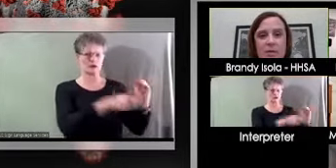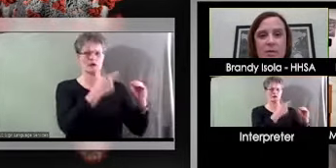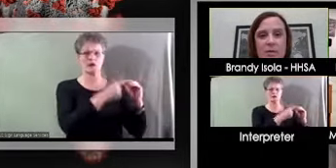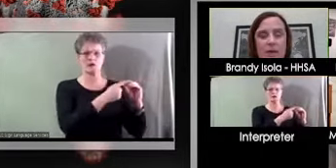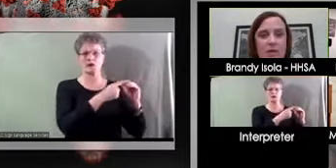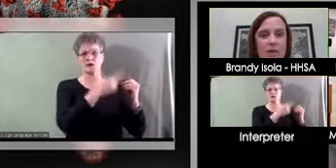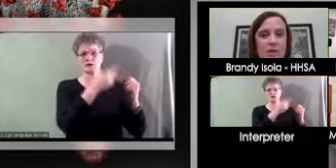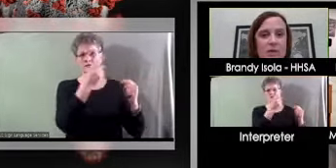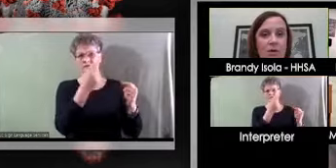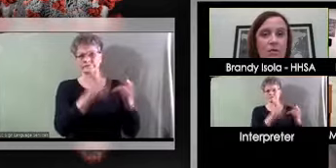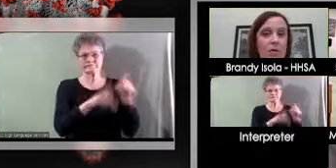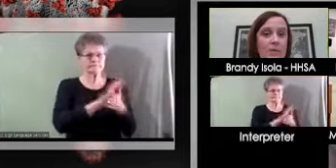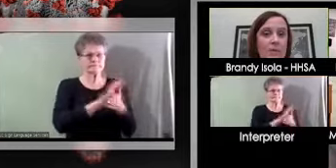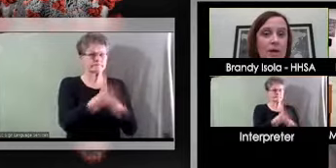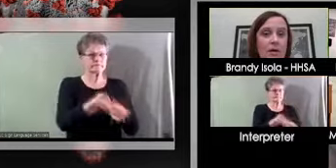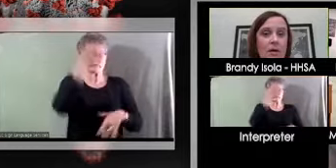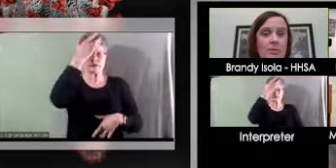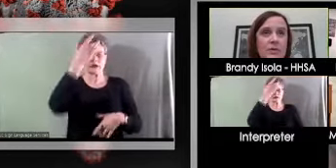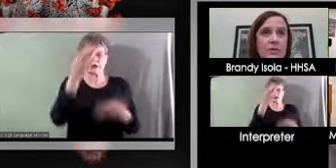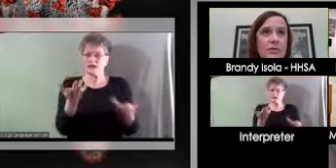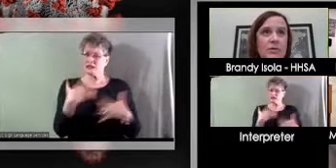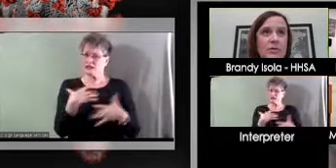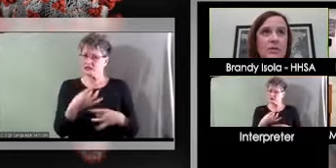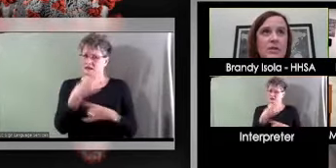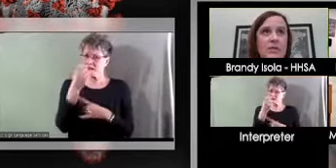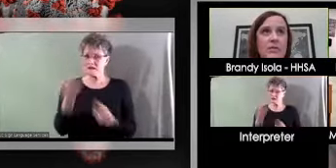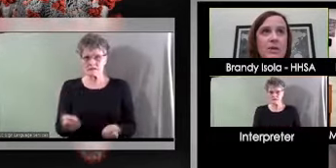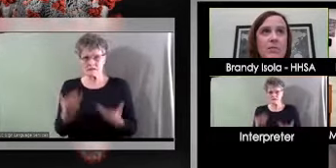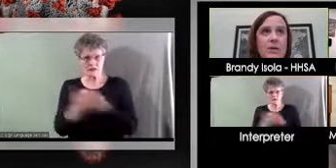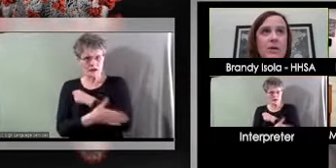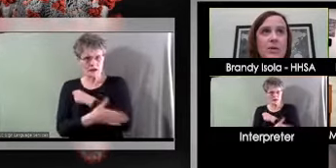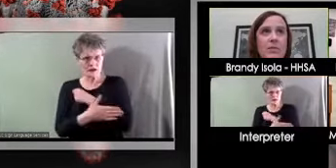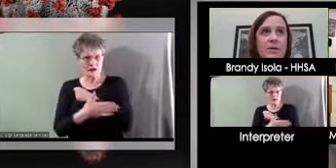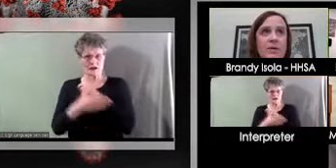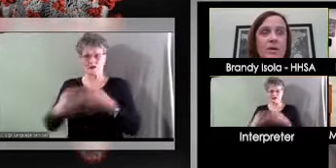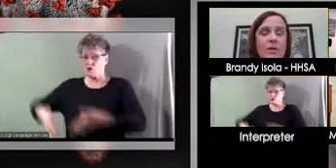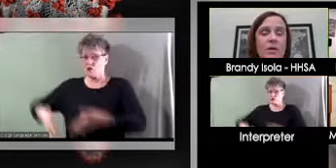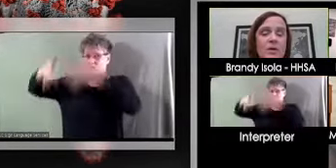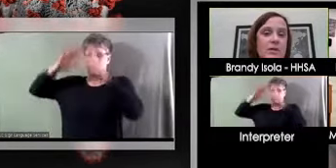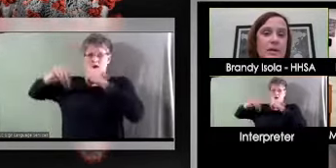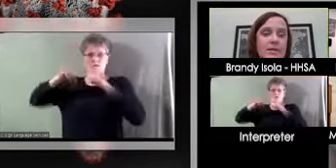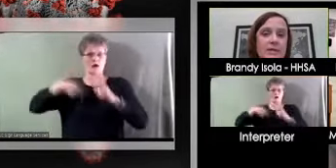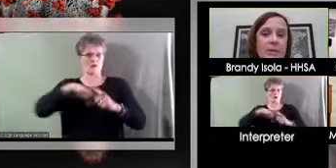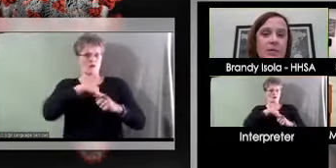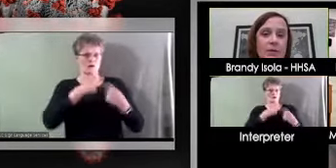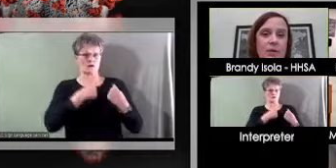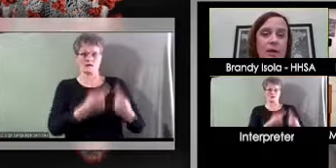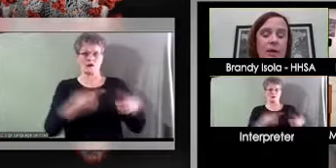so many other counties are overwhelmed and they aren't able to do as much containment as we are, but we definitely work across lines to make sure that